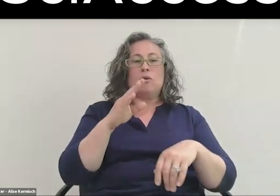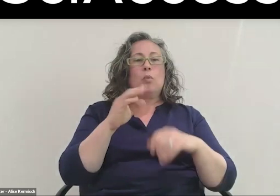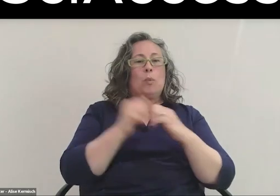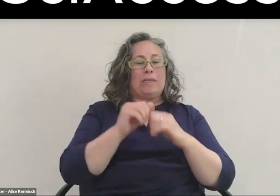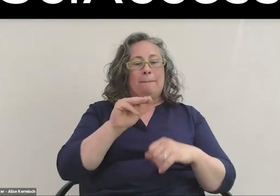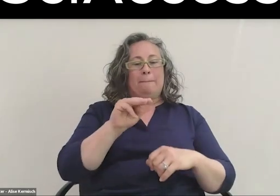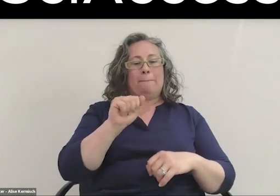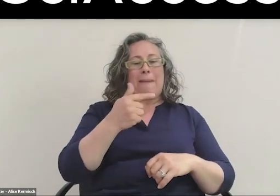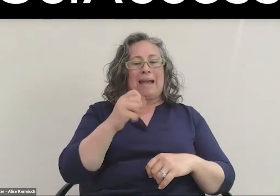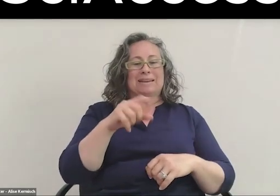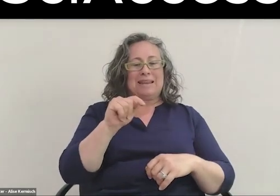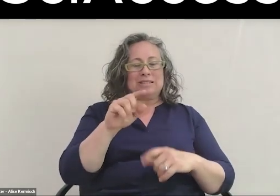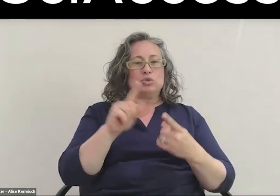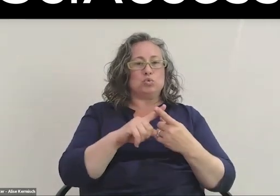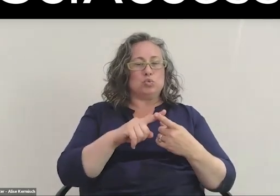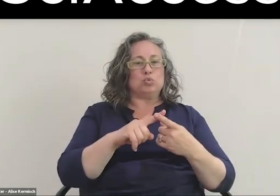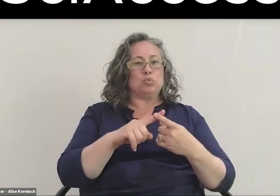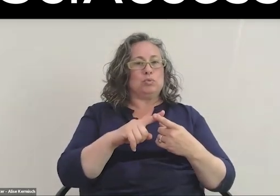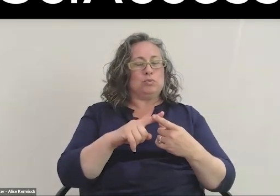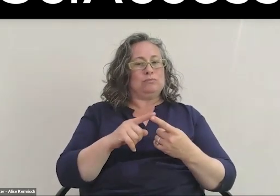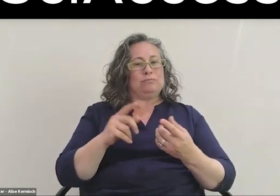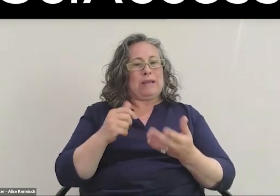to facilitate attaching that.